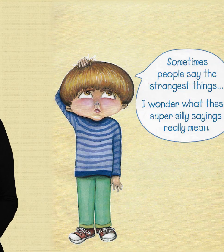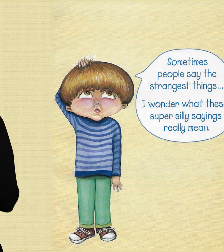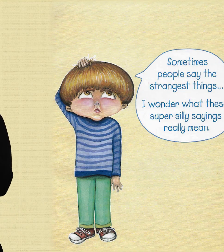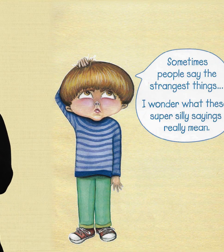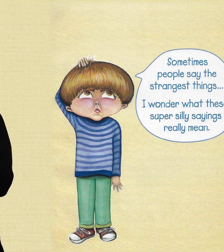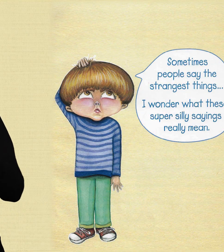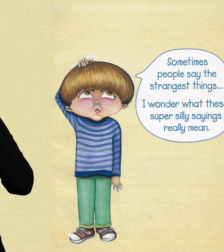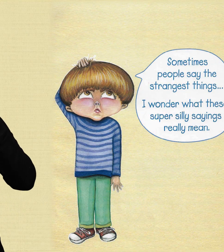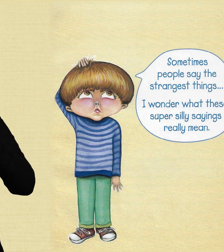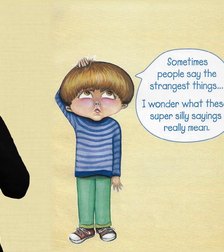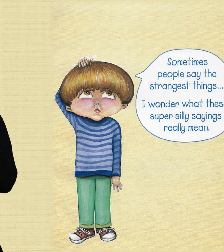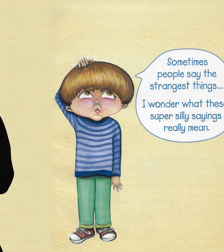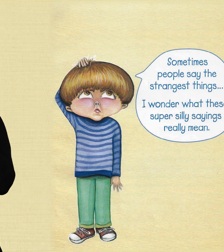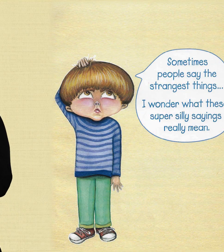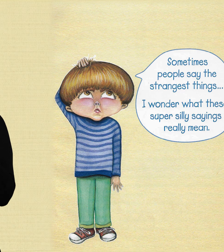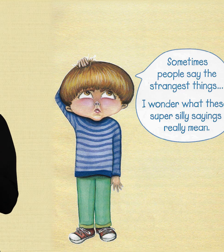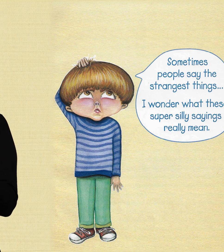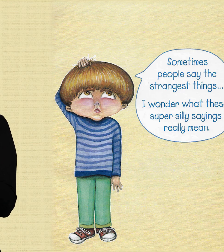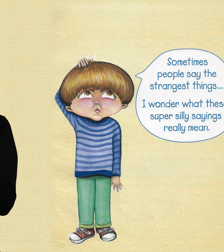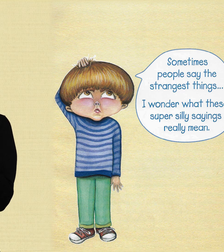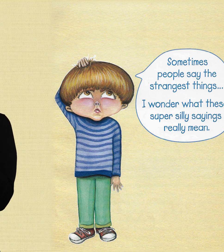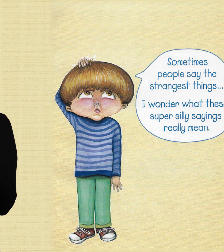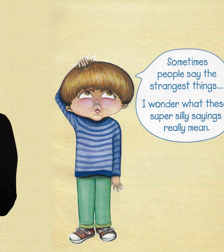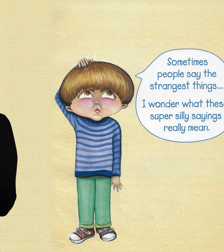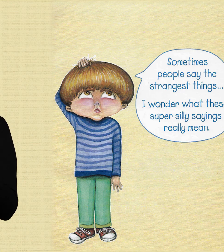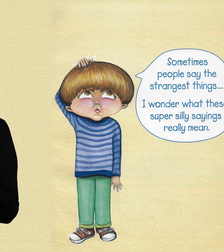Sometimes people say the strangest things…